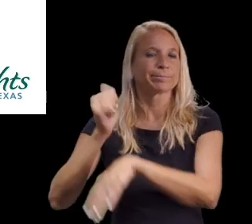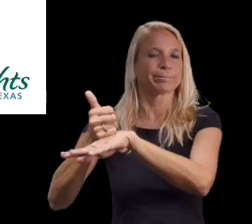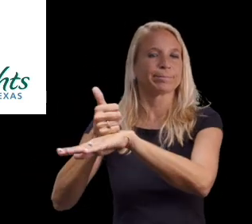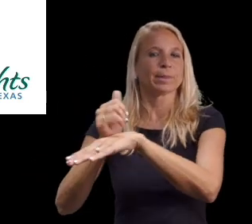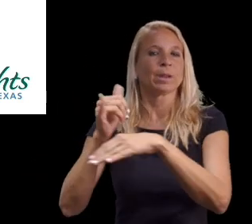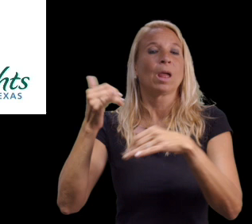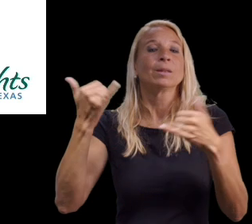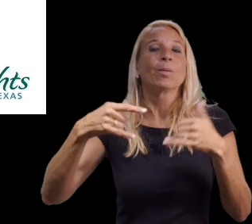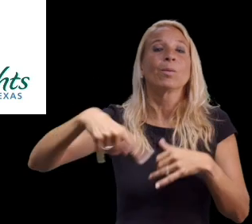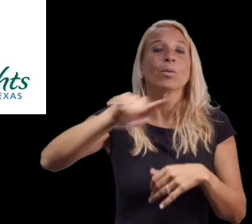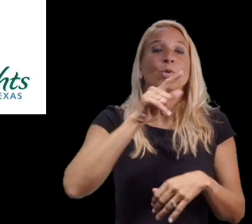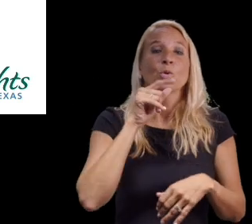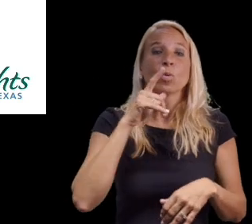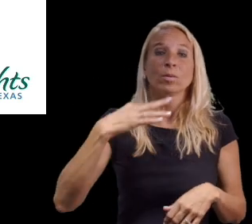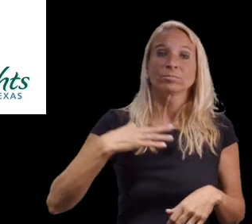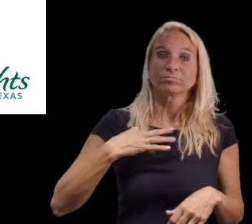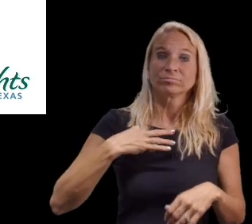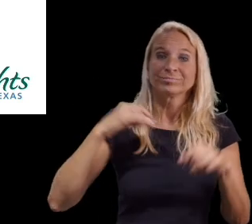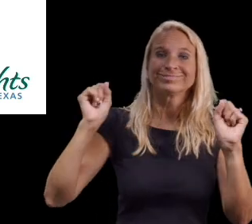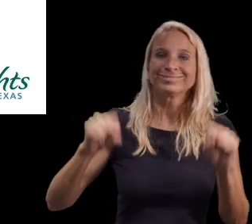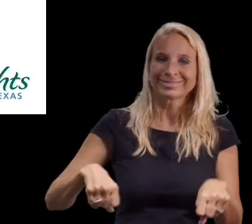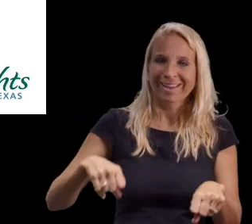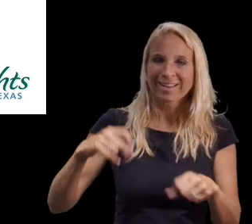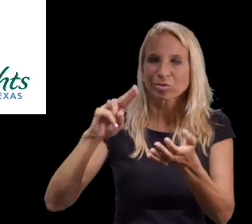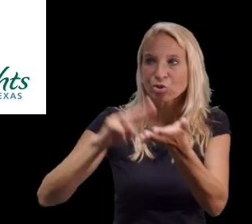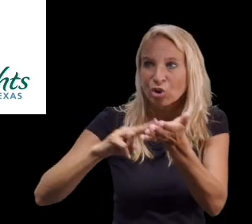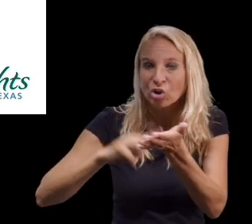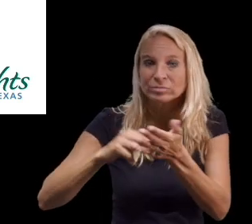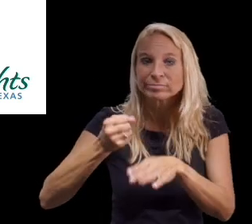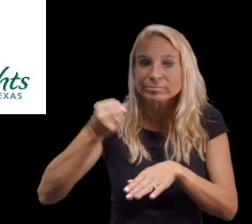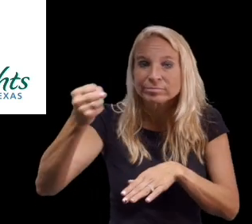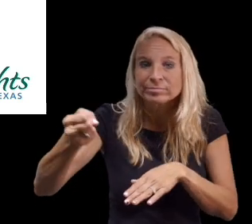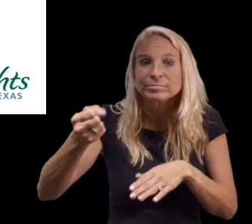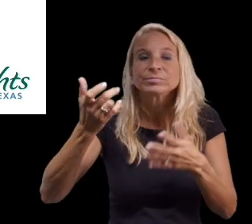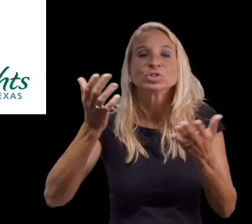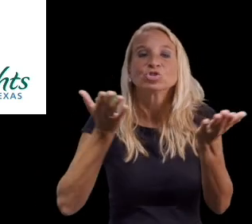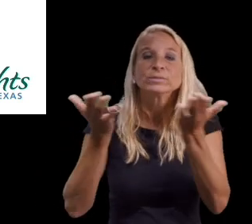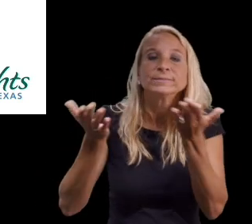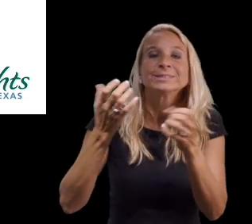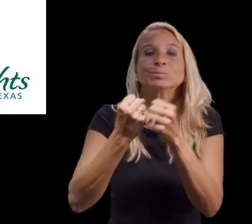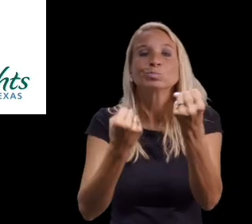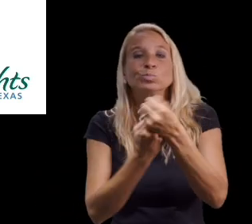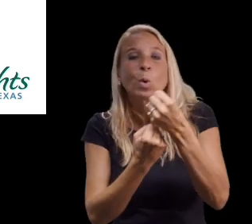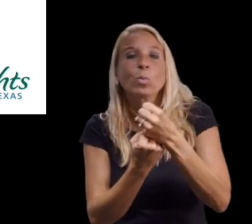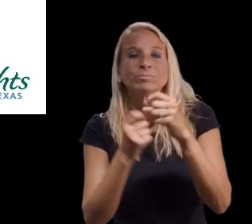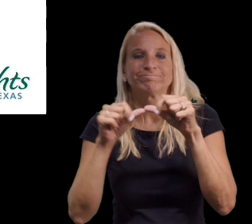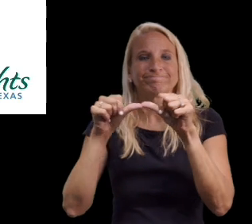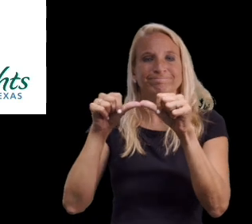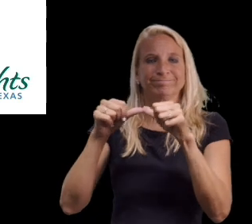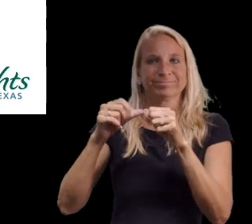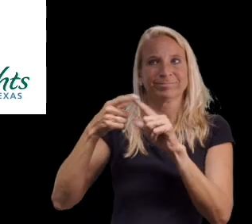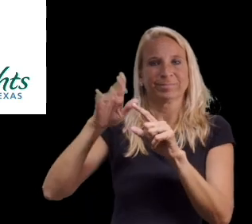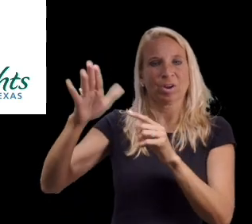who qualify for nursing facility care can get acute care and long-term services and supports in order